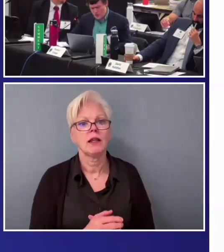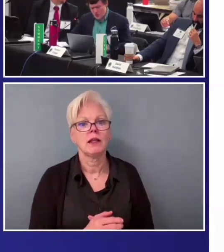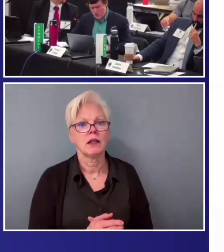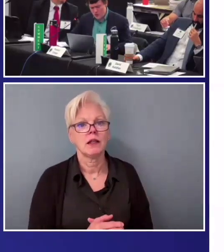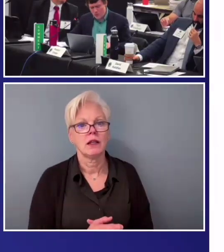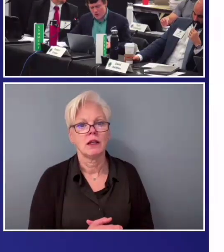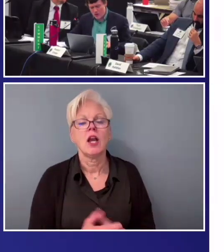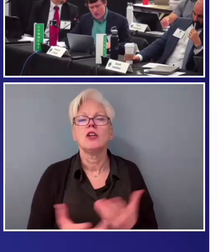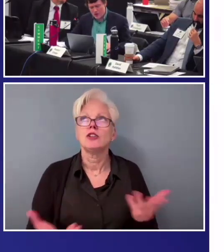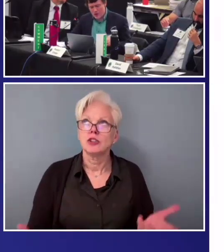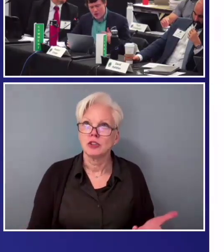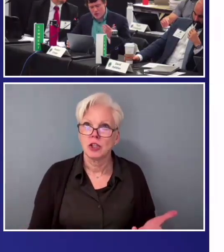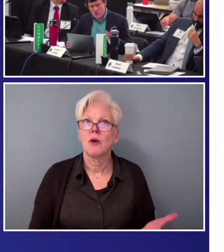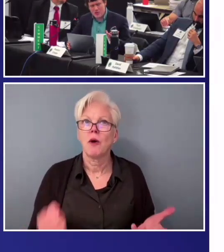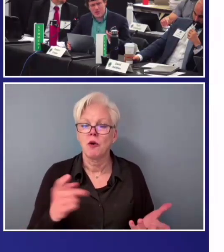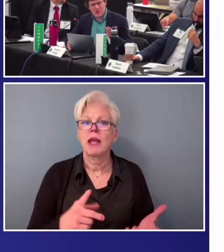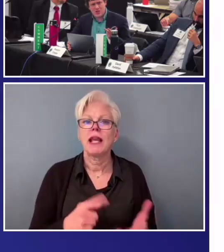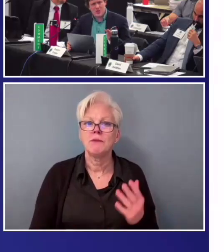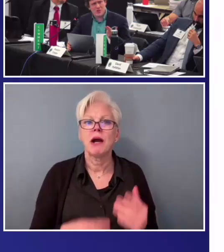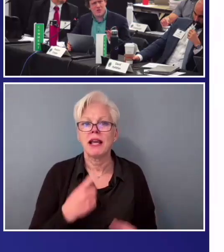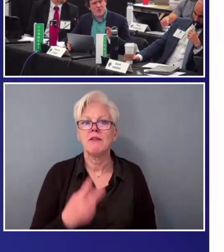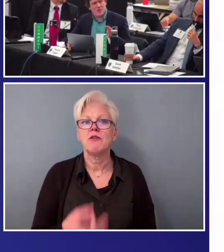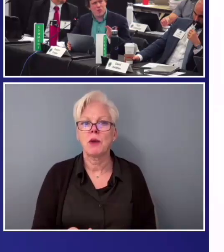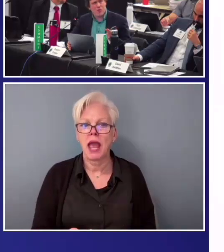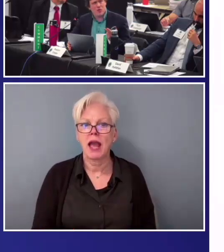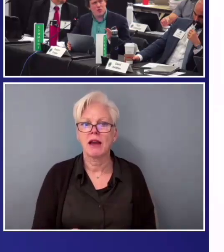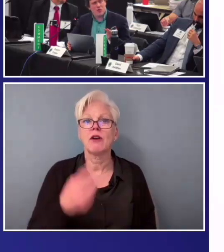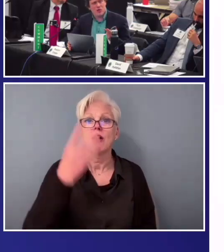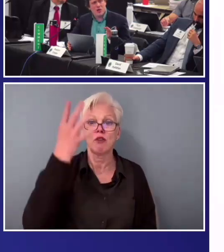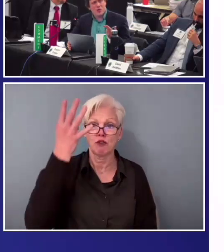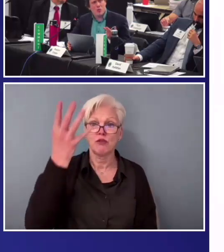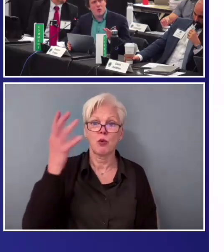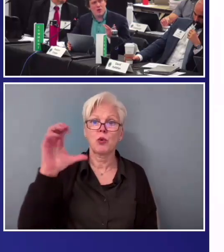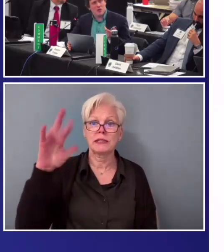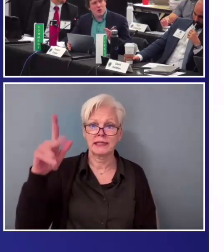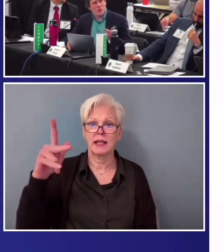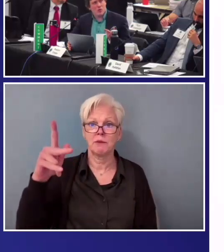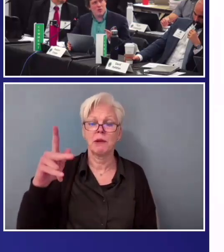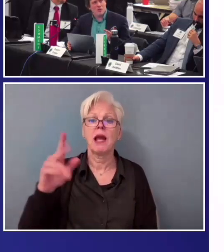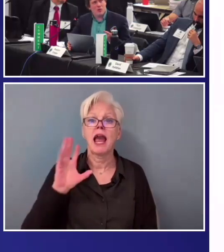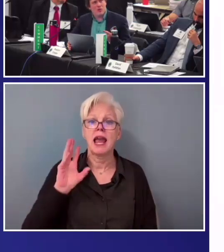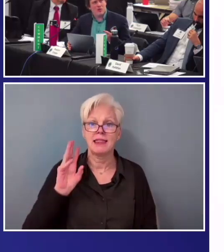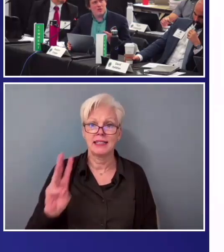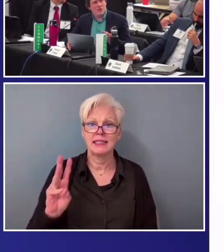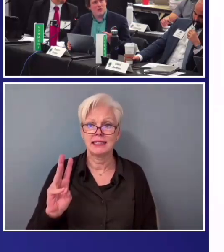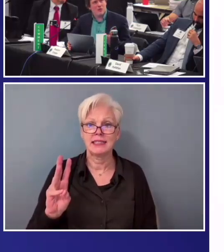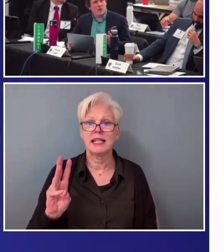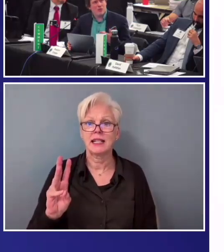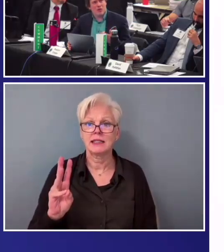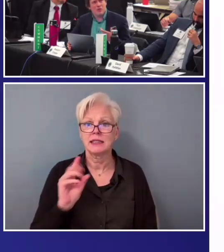so if you're combining two six-digits under the same four-digit, one is large, one is small. Let's just say you have like